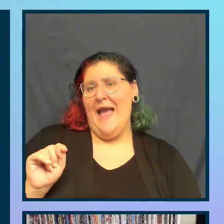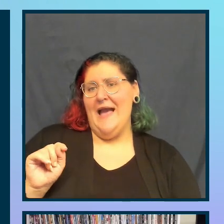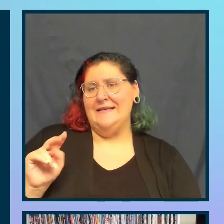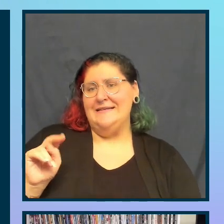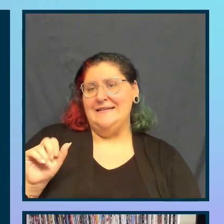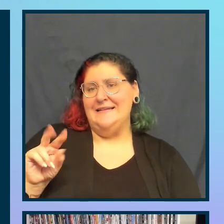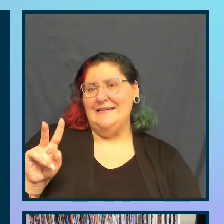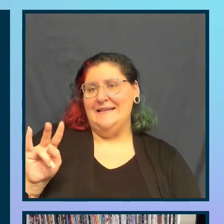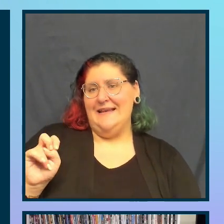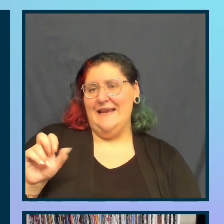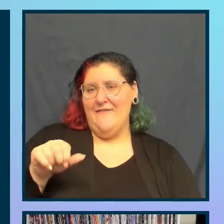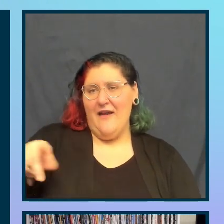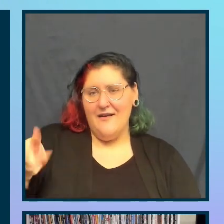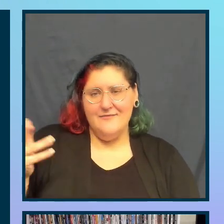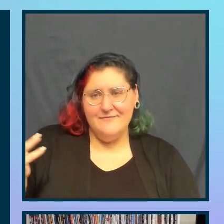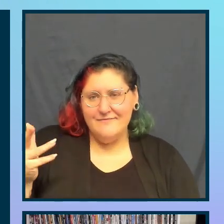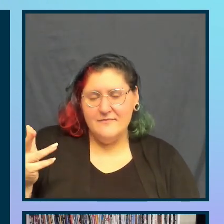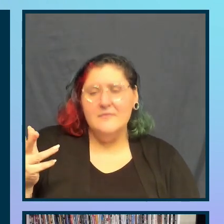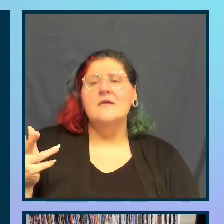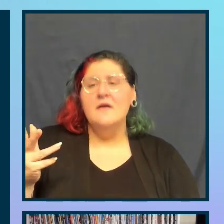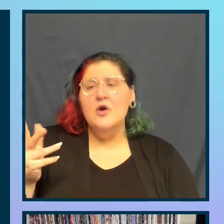So to help address accessibility issues in React Native,